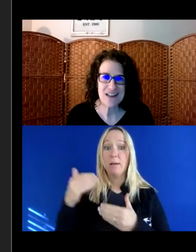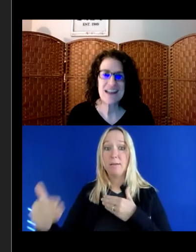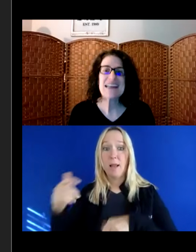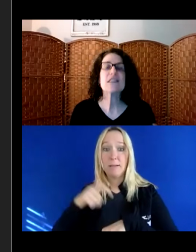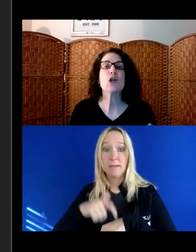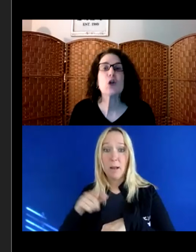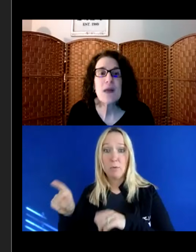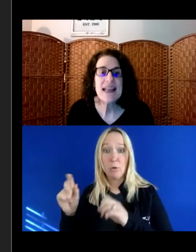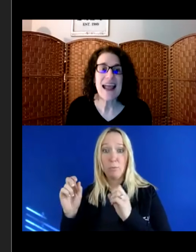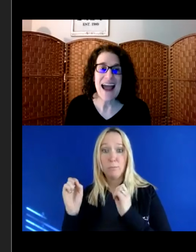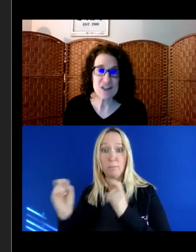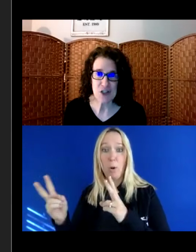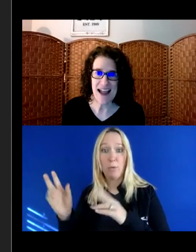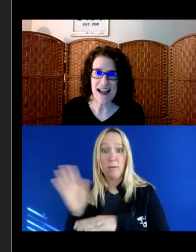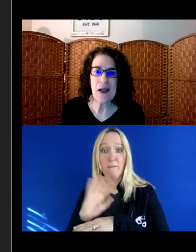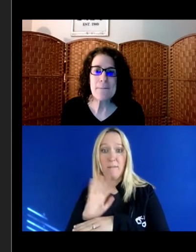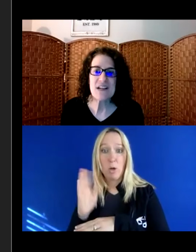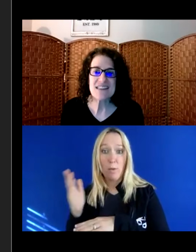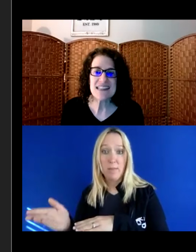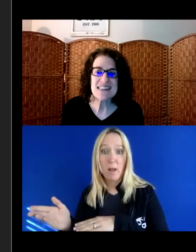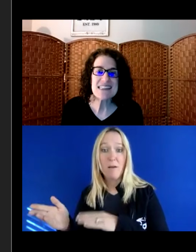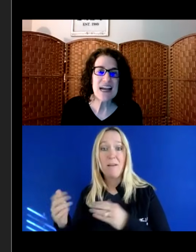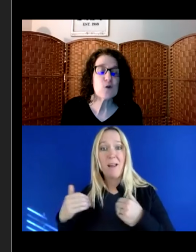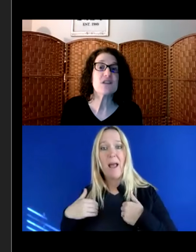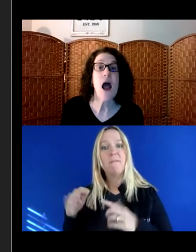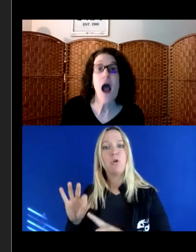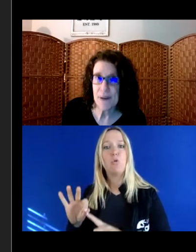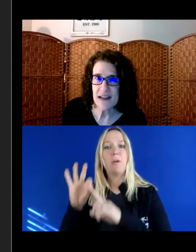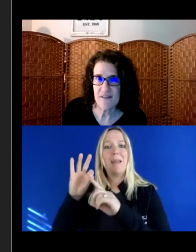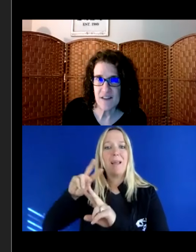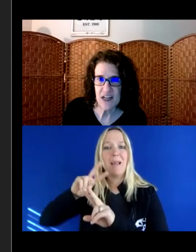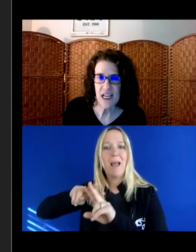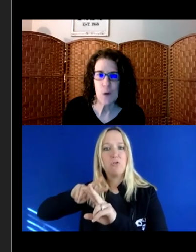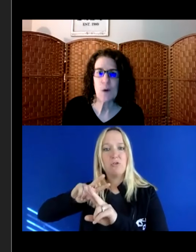It's a unique hashtag because it doesn't tell you the topic of the video,